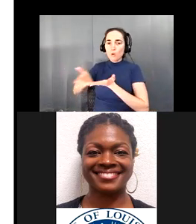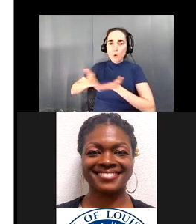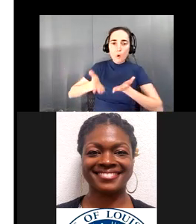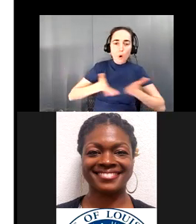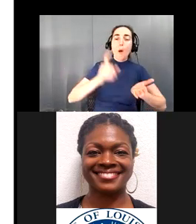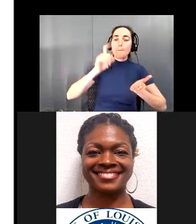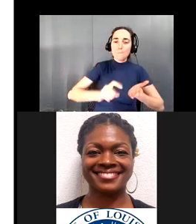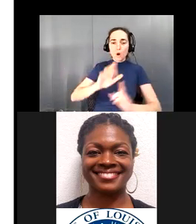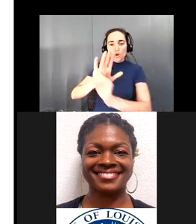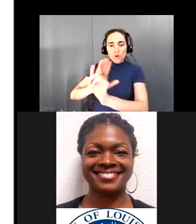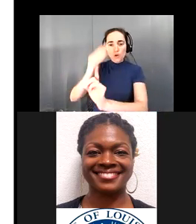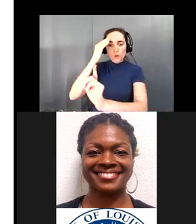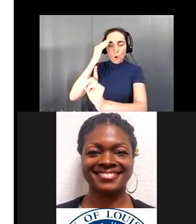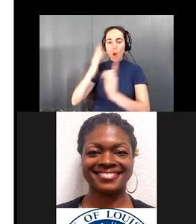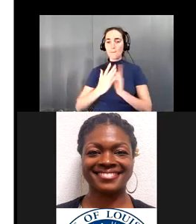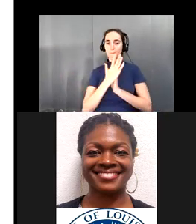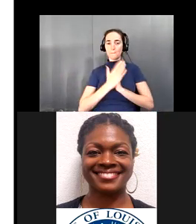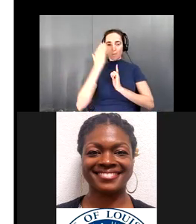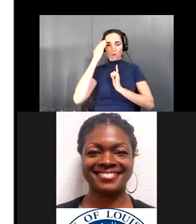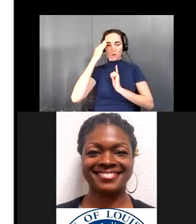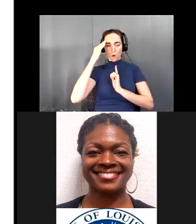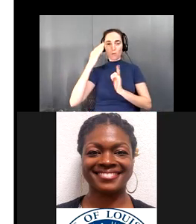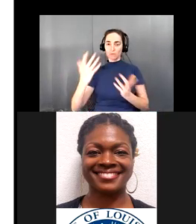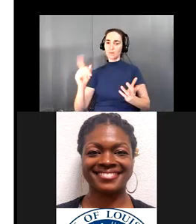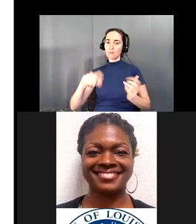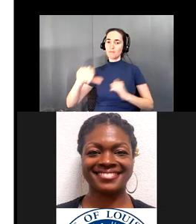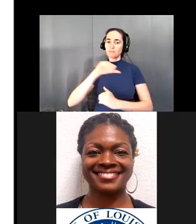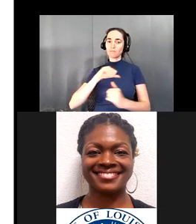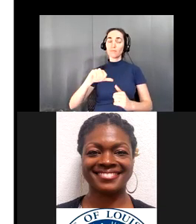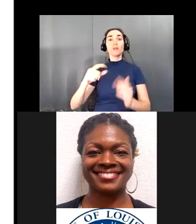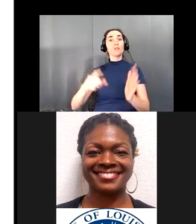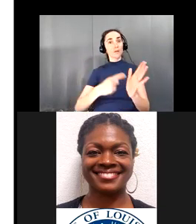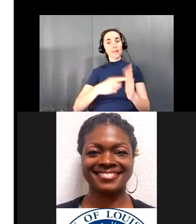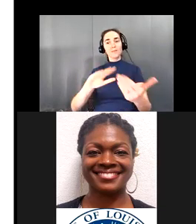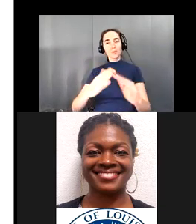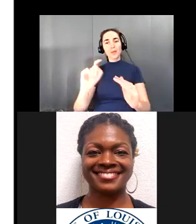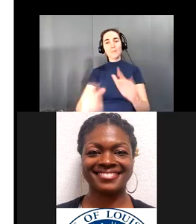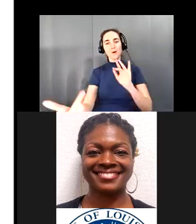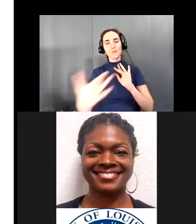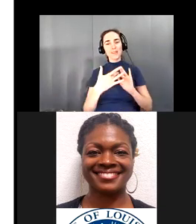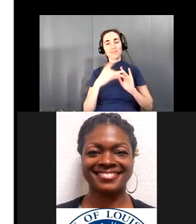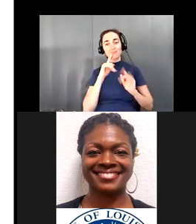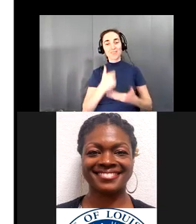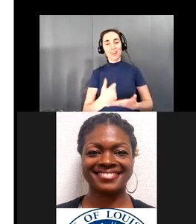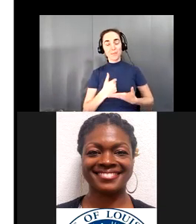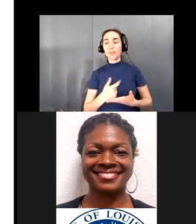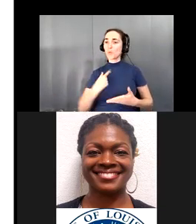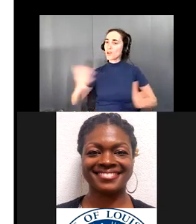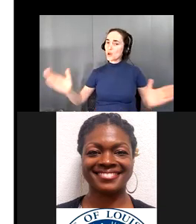And sometimes that takes the community on our side the community to reach out to them so we always encourage that. 16:11:17 We encourage it on the law enforcement